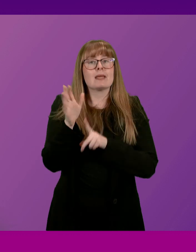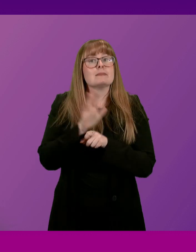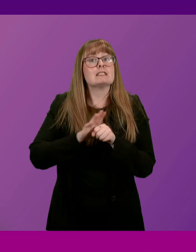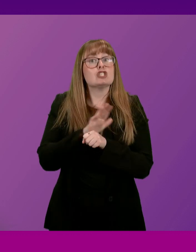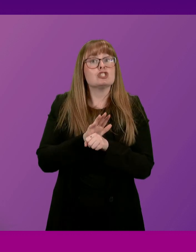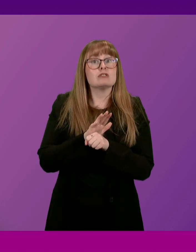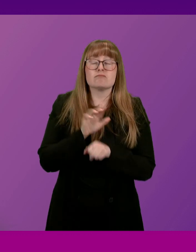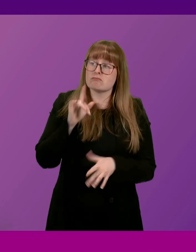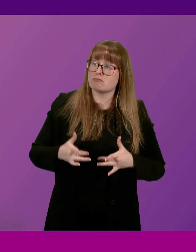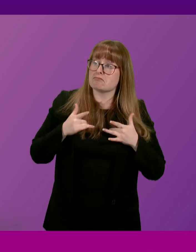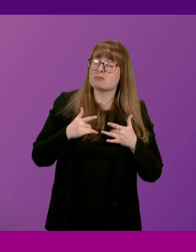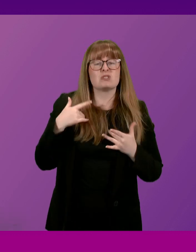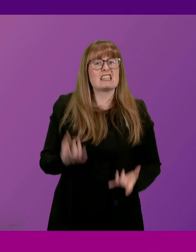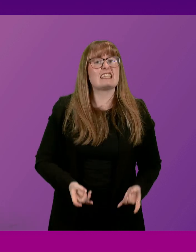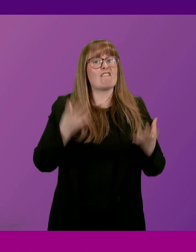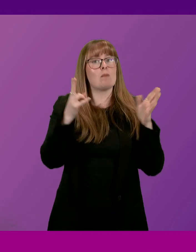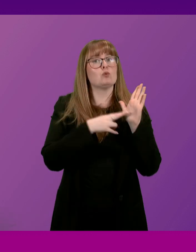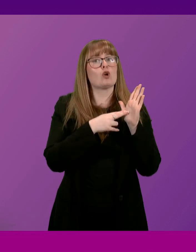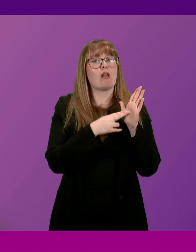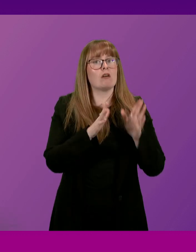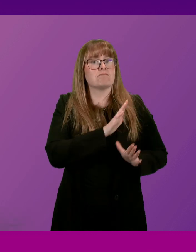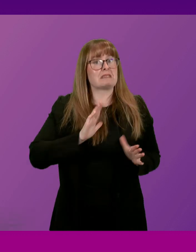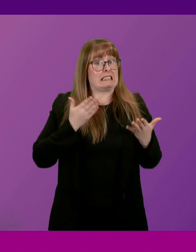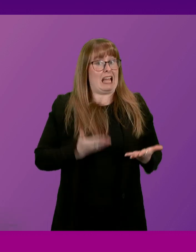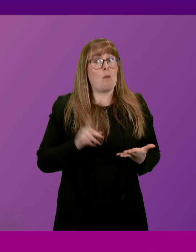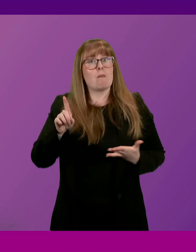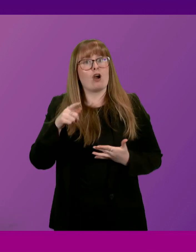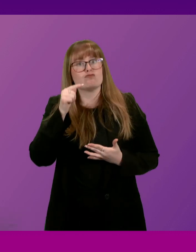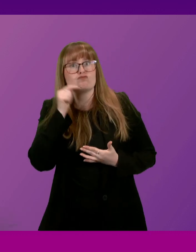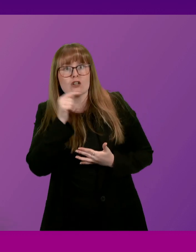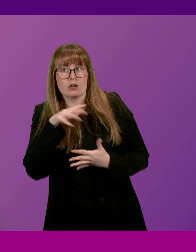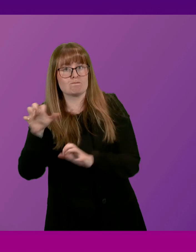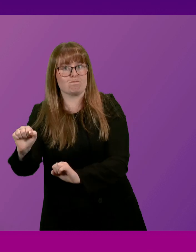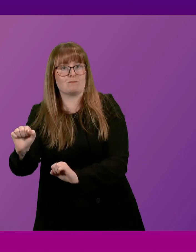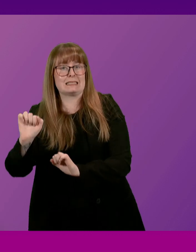that we should give up our nuclear deterrent now while countries such as Russia hold on to theirs.